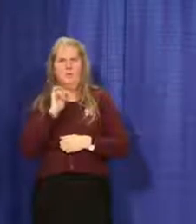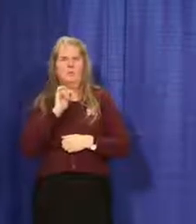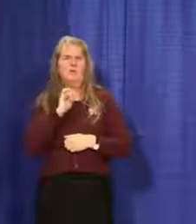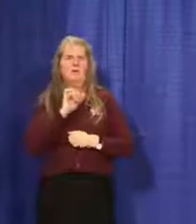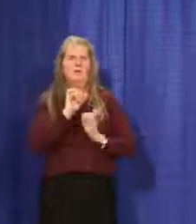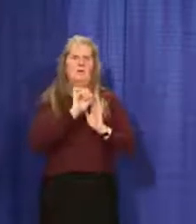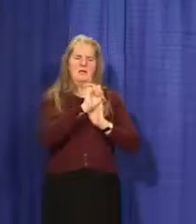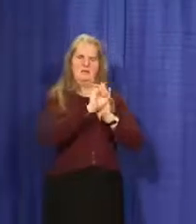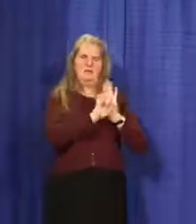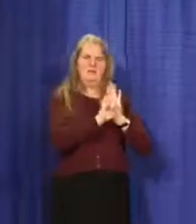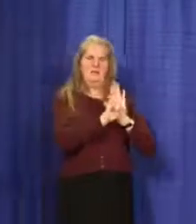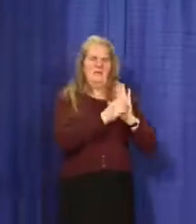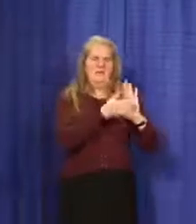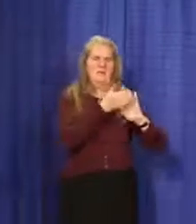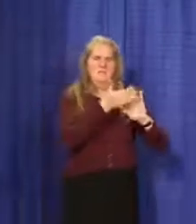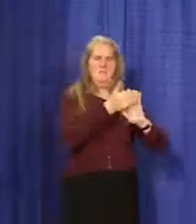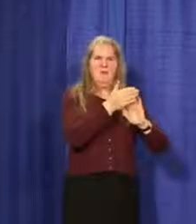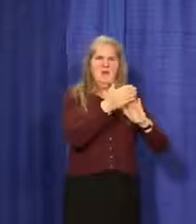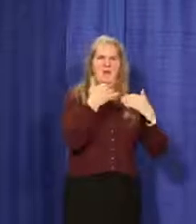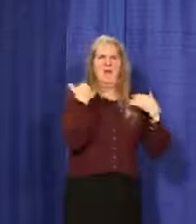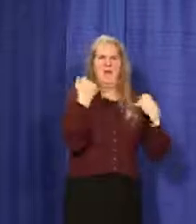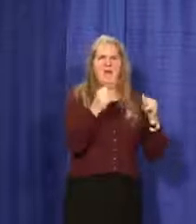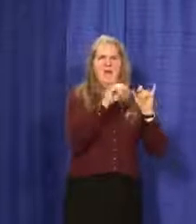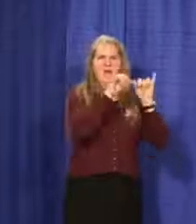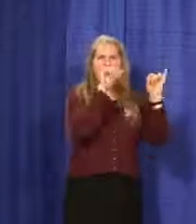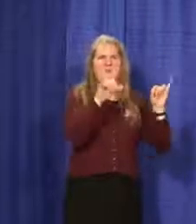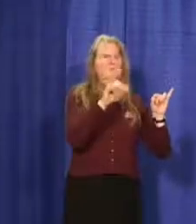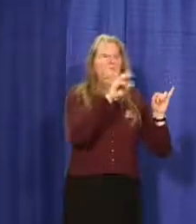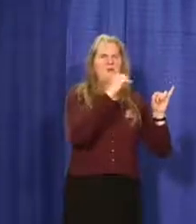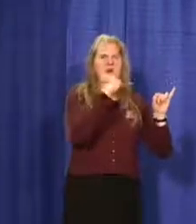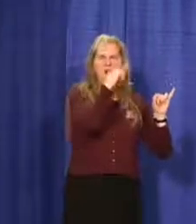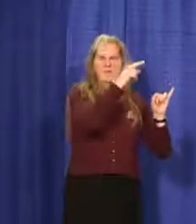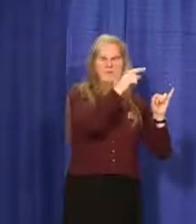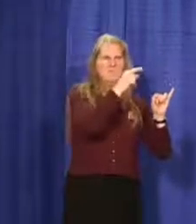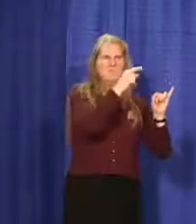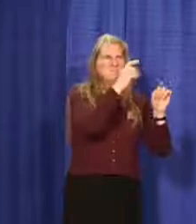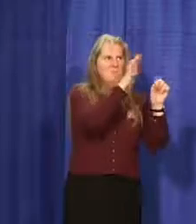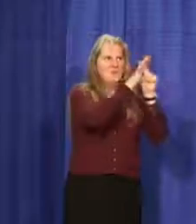they don't have the centralized, state-run healthcare system that we have.